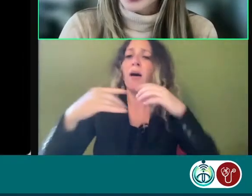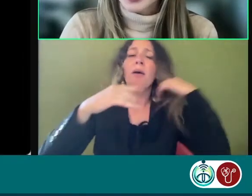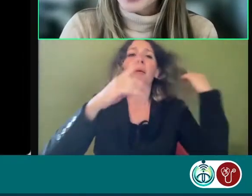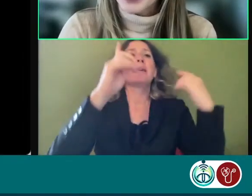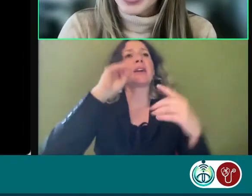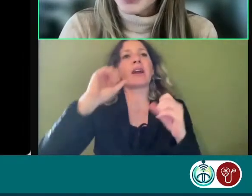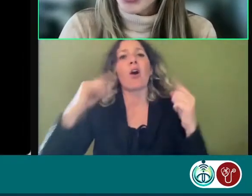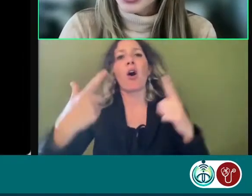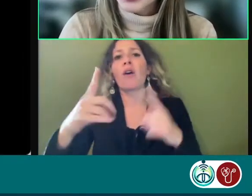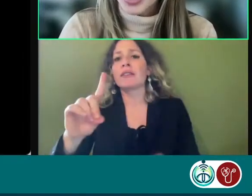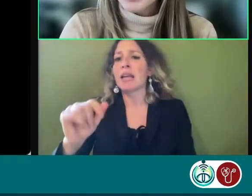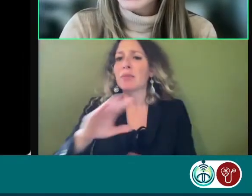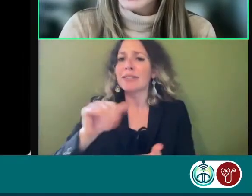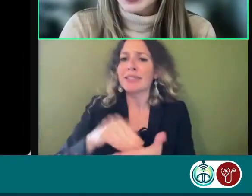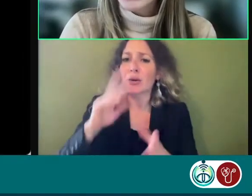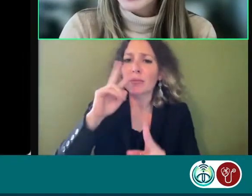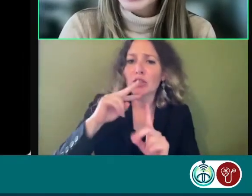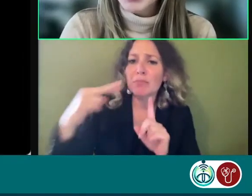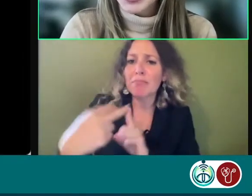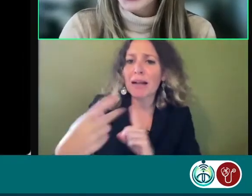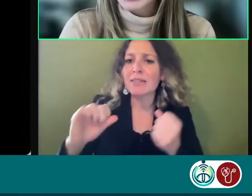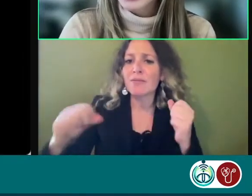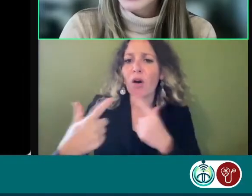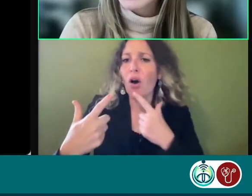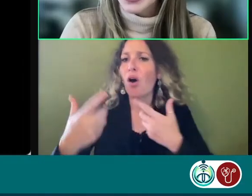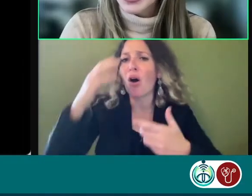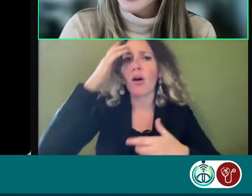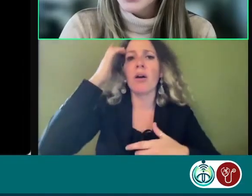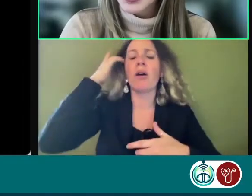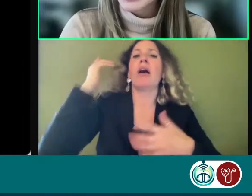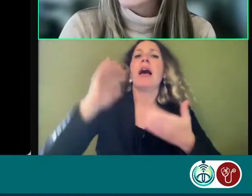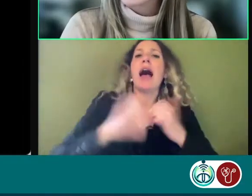talking about these important topics and how we can potentially look at telehealth and ensure